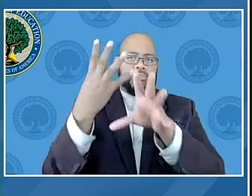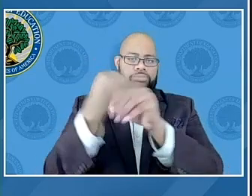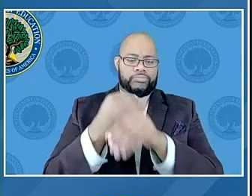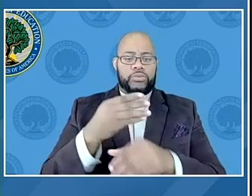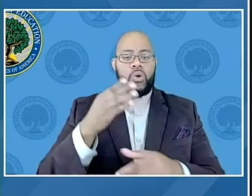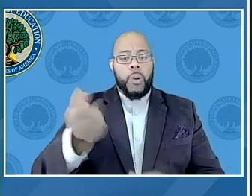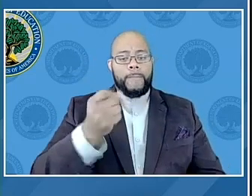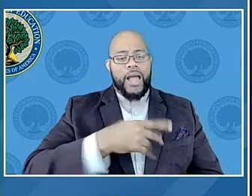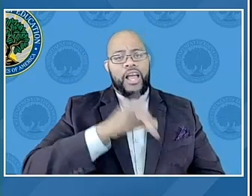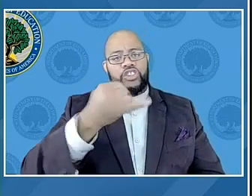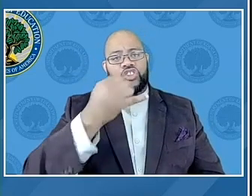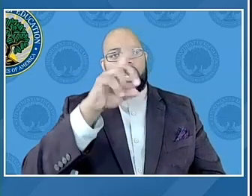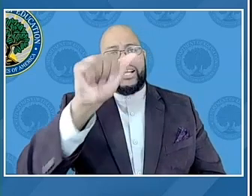Next is Ashley.